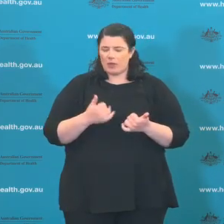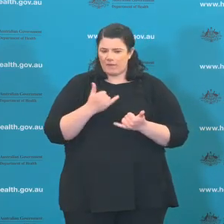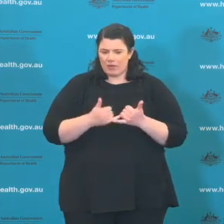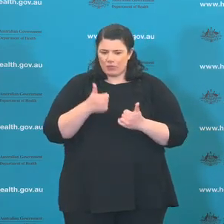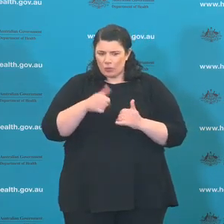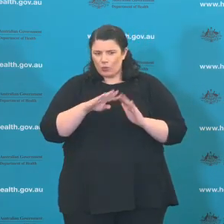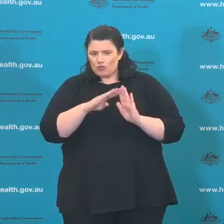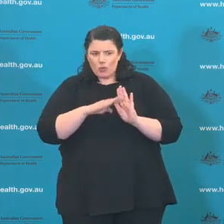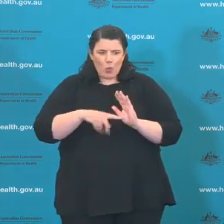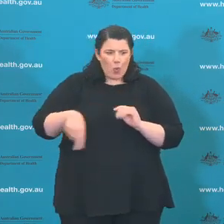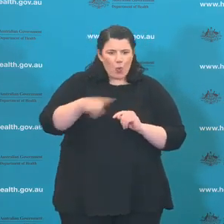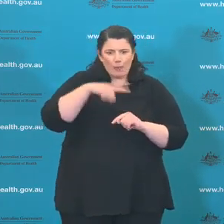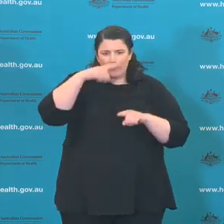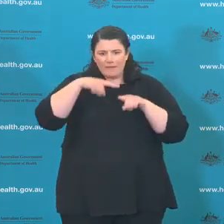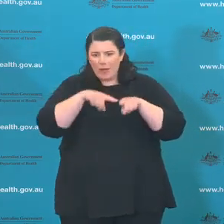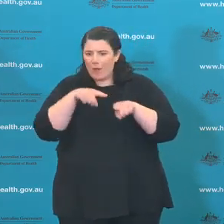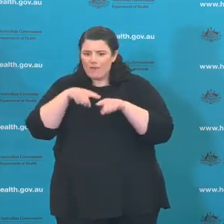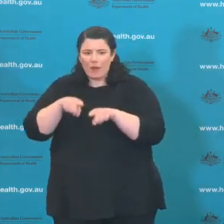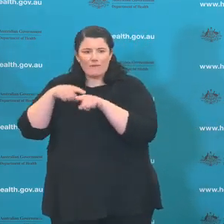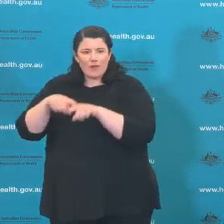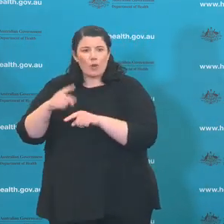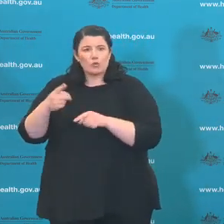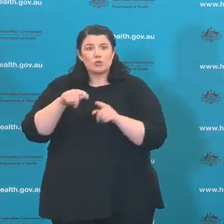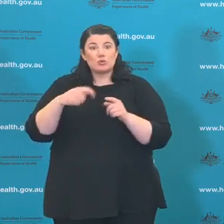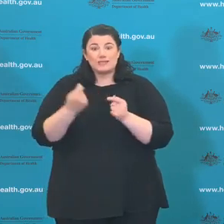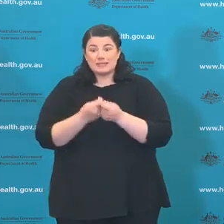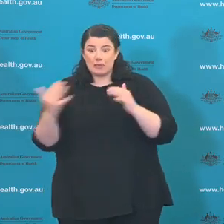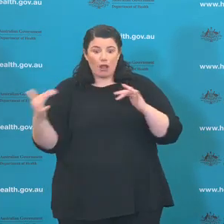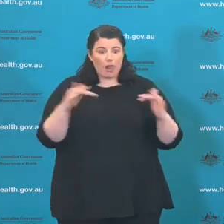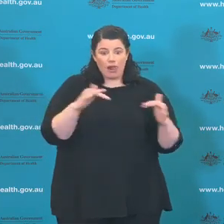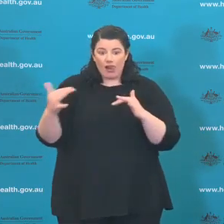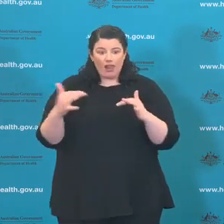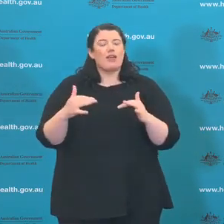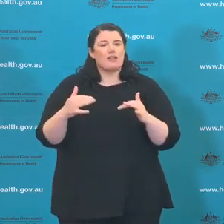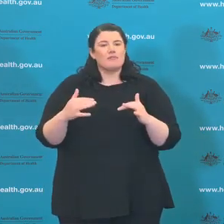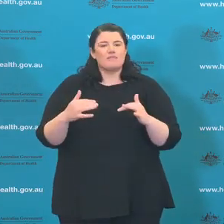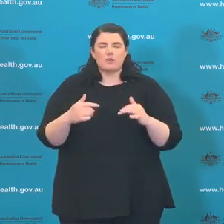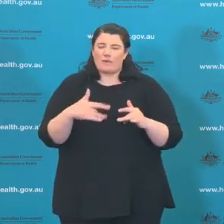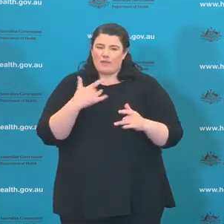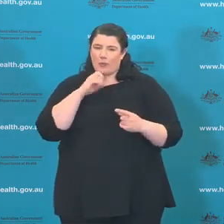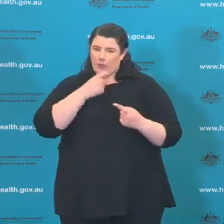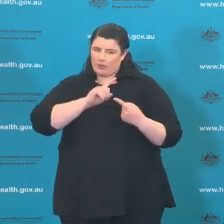night, where the two teams played and will continue. So everyone there was very